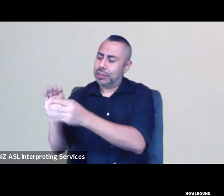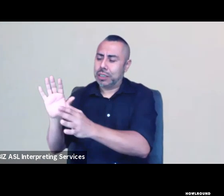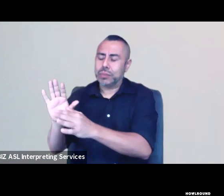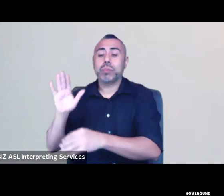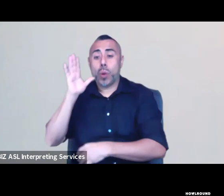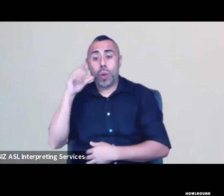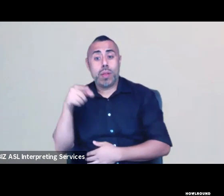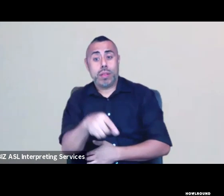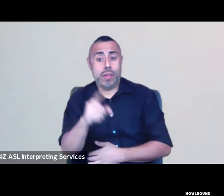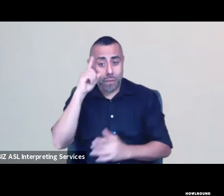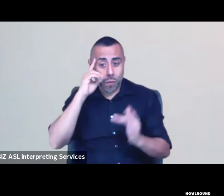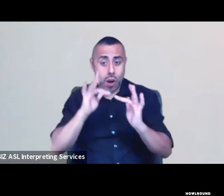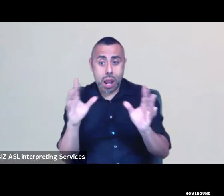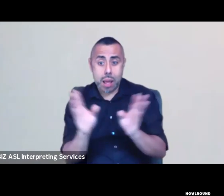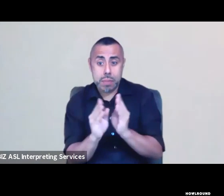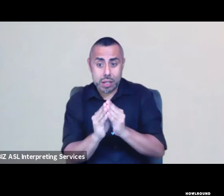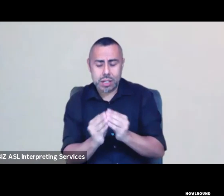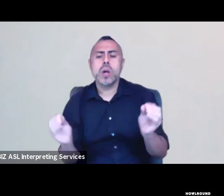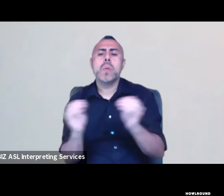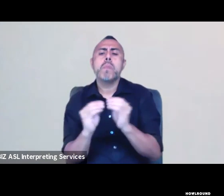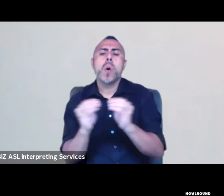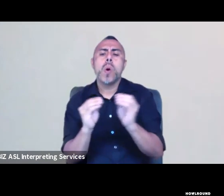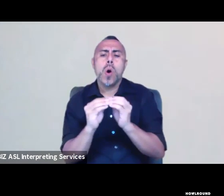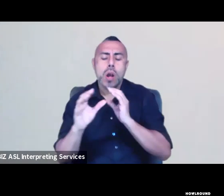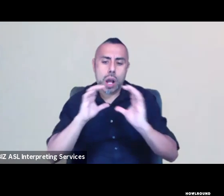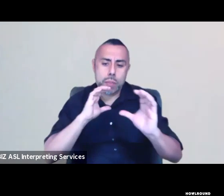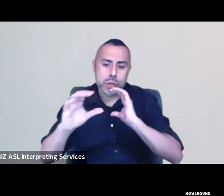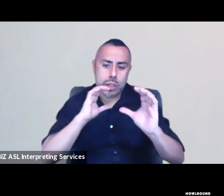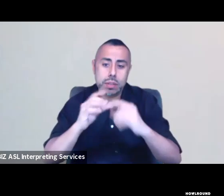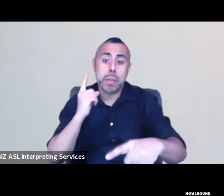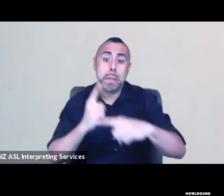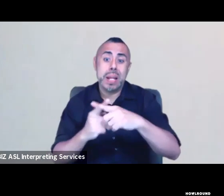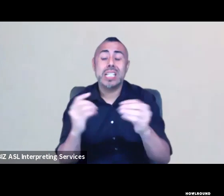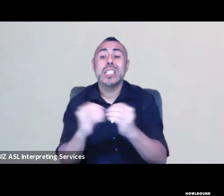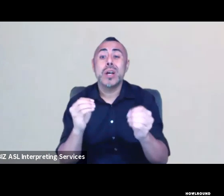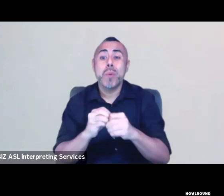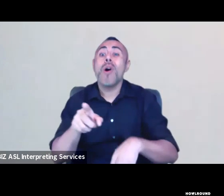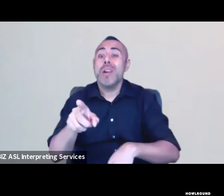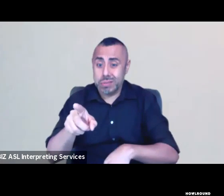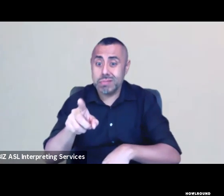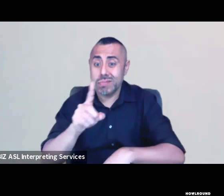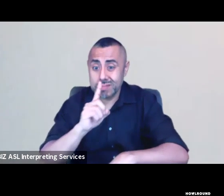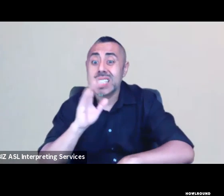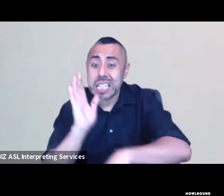and confirmation of people being able to access what you're doing and also familiarity